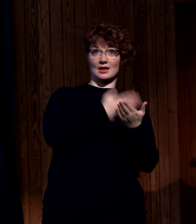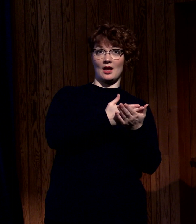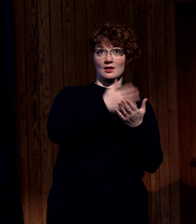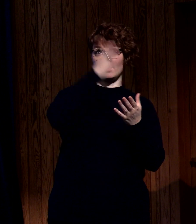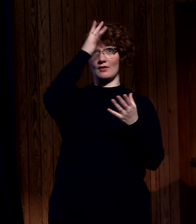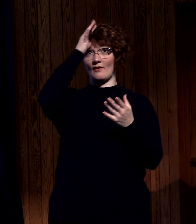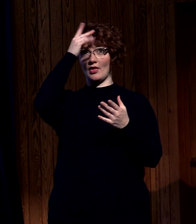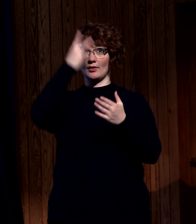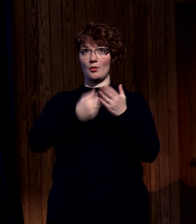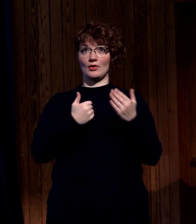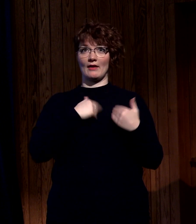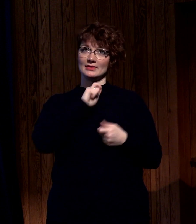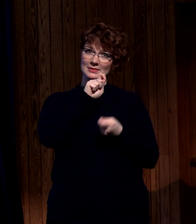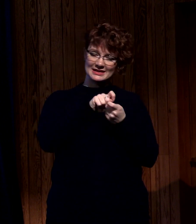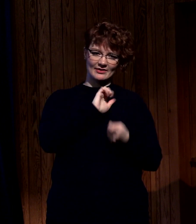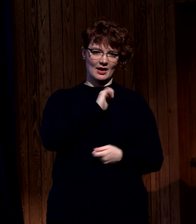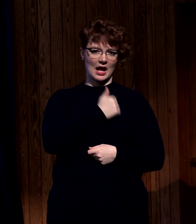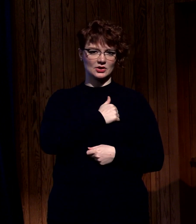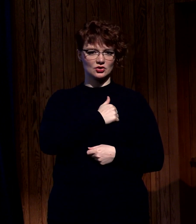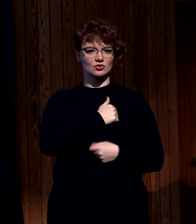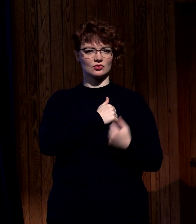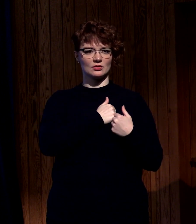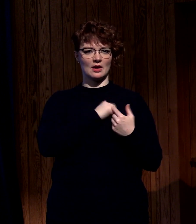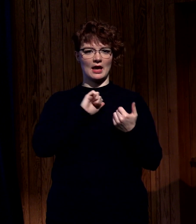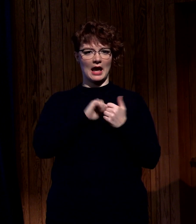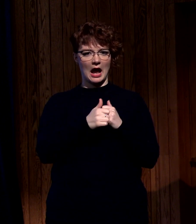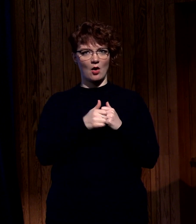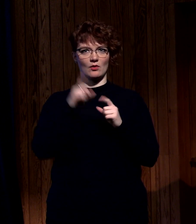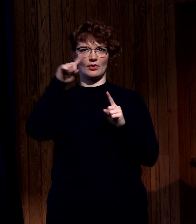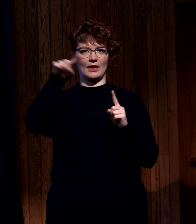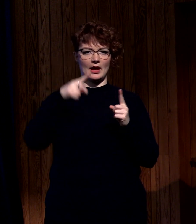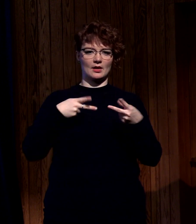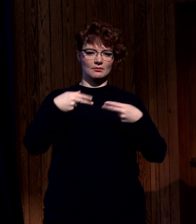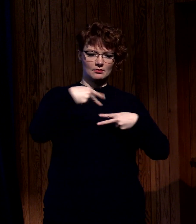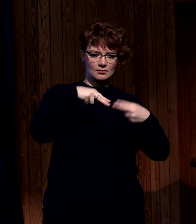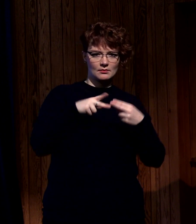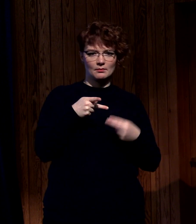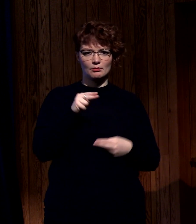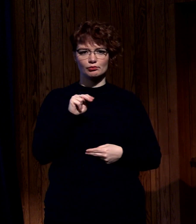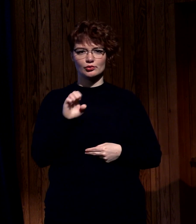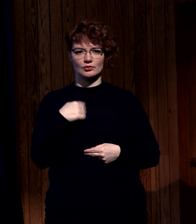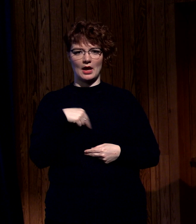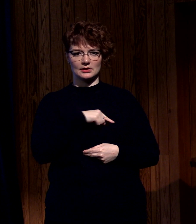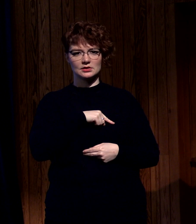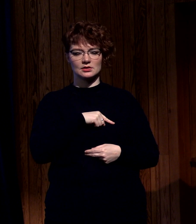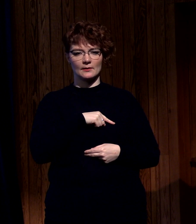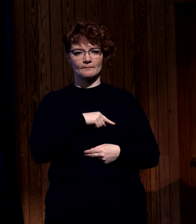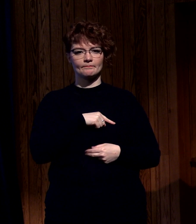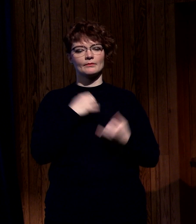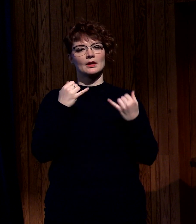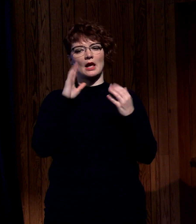the Father in our pruning. And now we focus on God, the Father